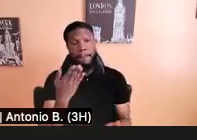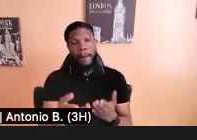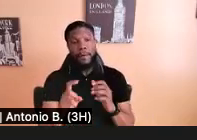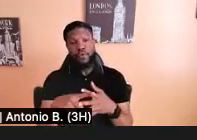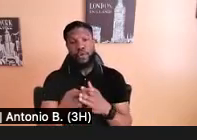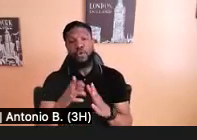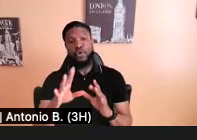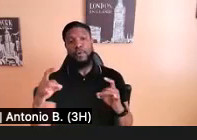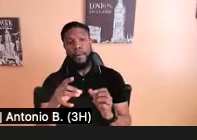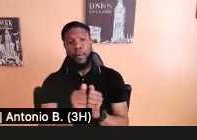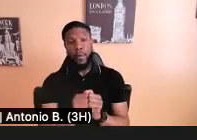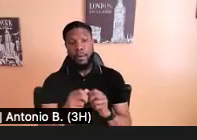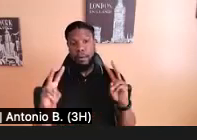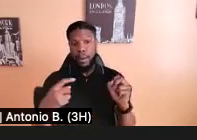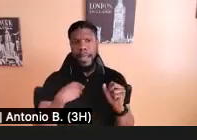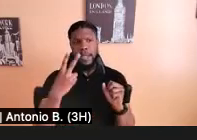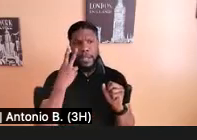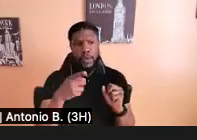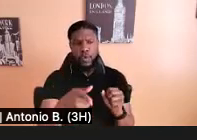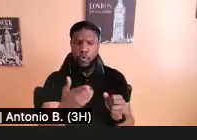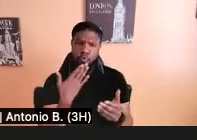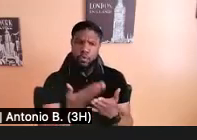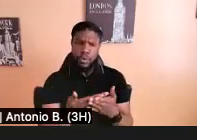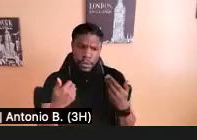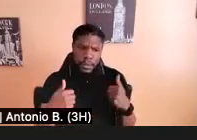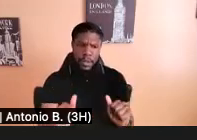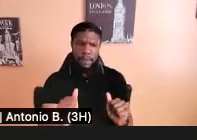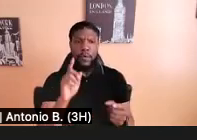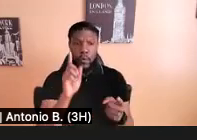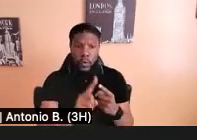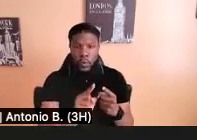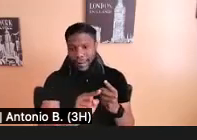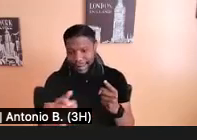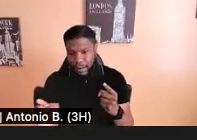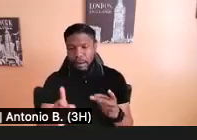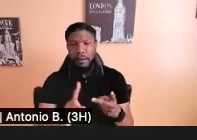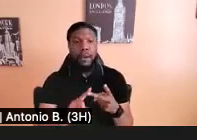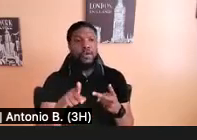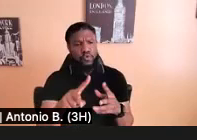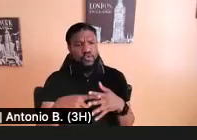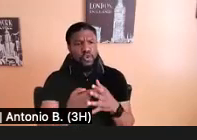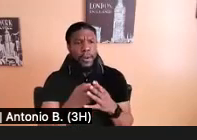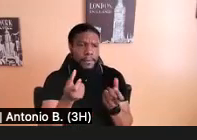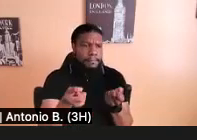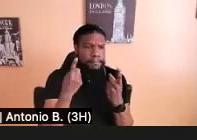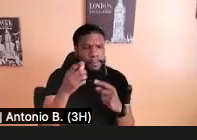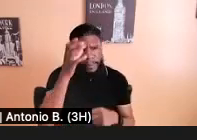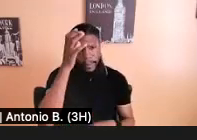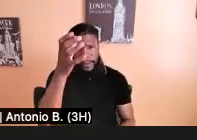effort to..." "You are starting to grasp the concept..." Next slide please, Bri.